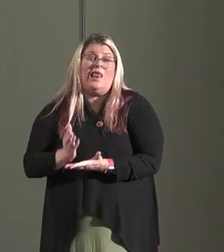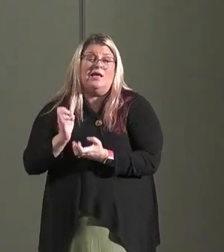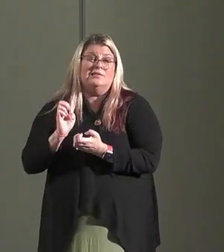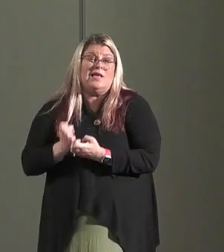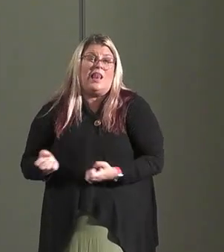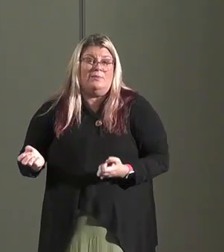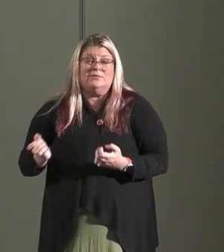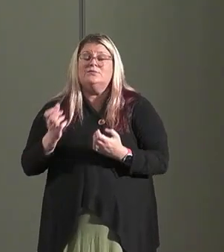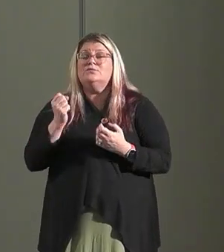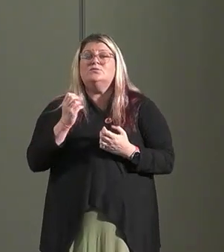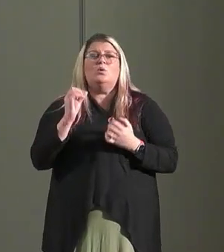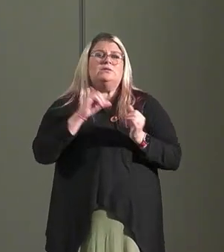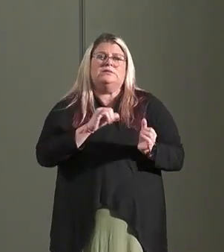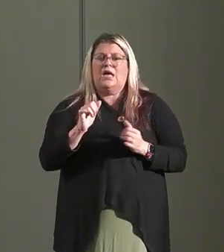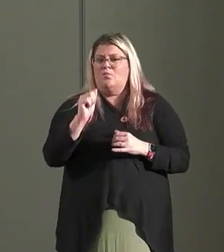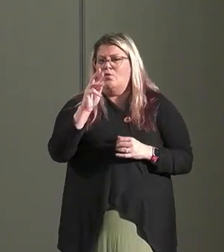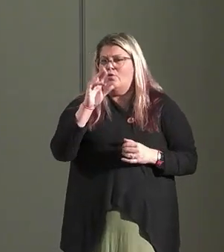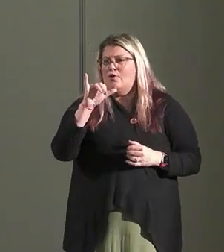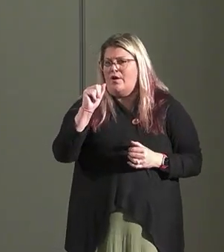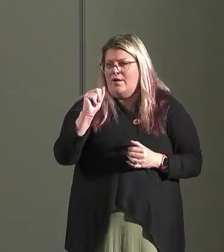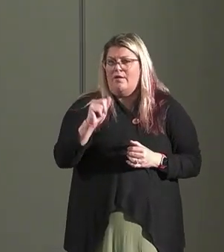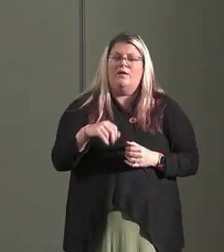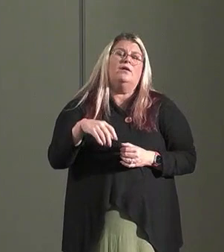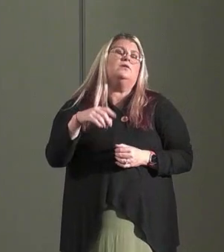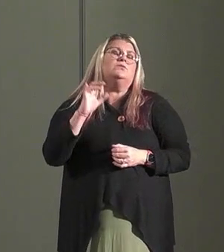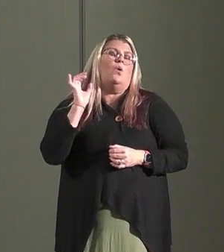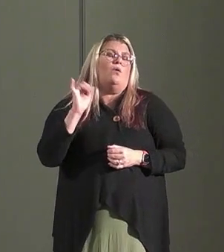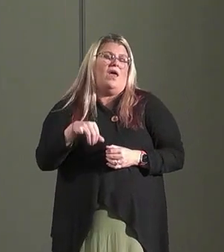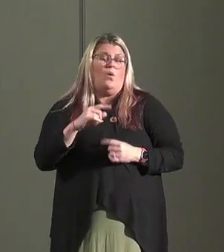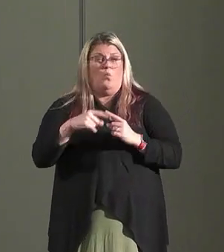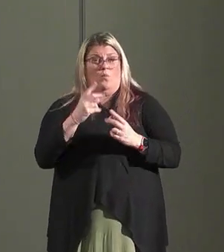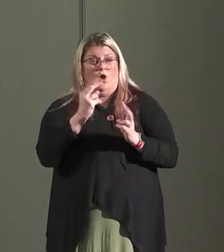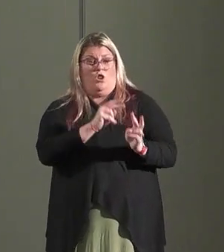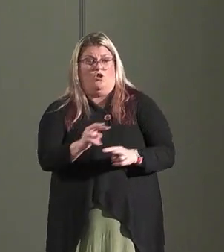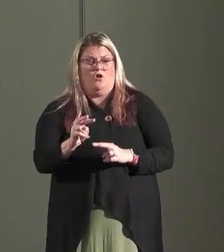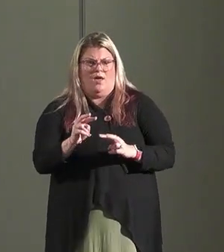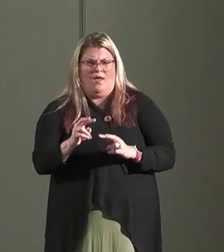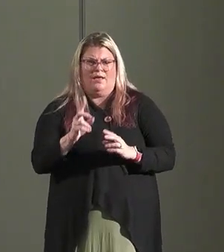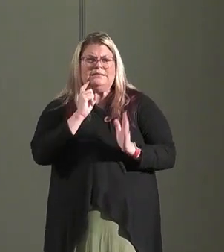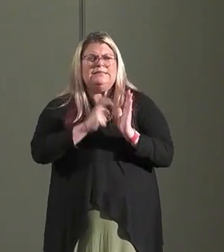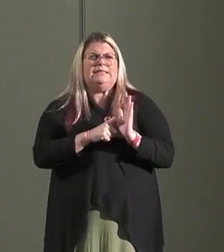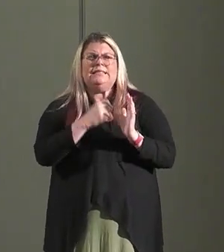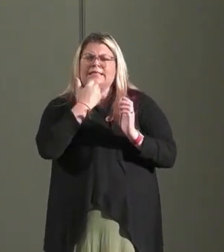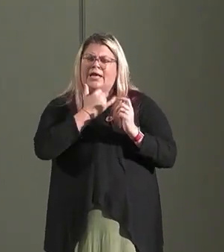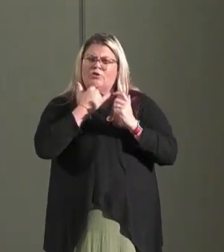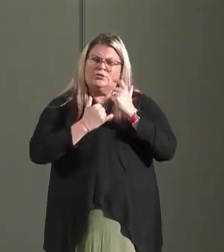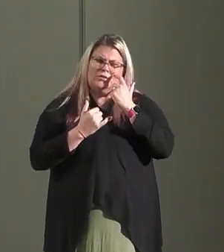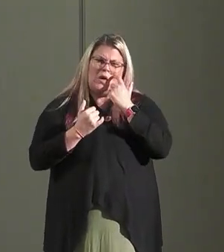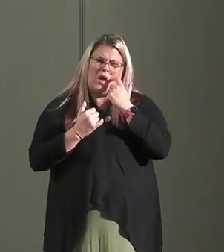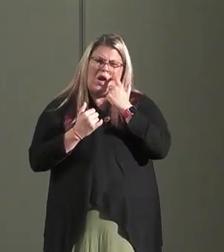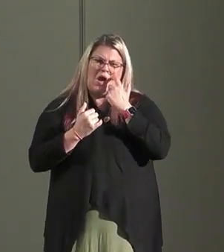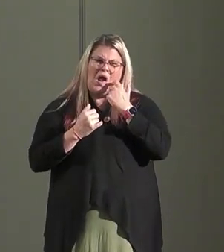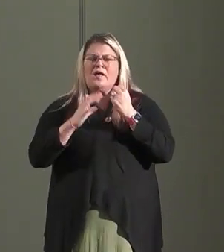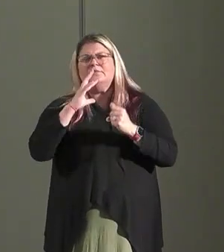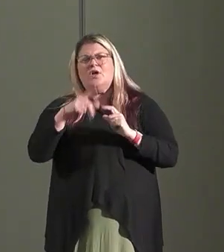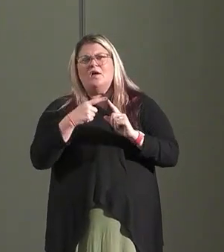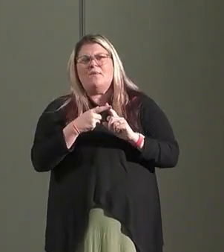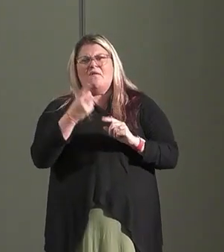Same thing with ARIA. That just -- we look at detected errors, the top half of our sample